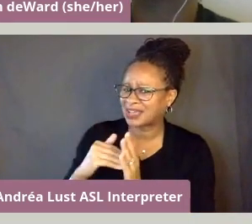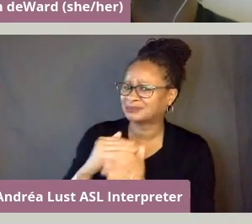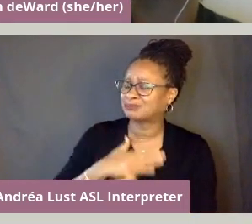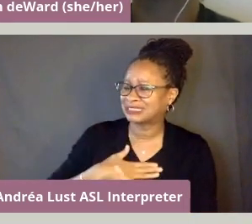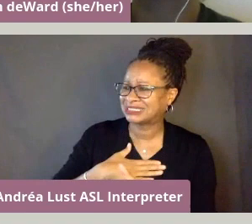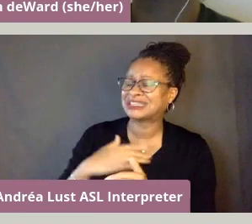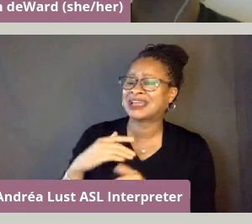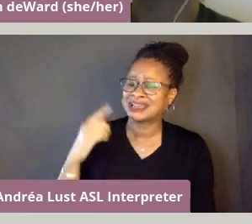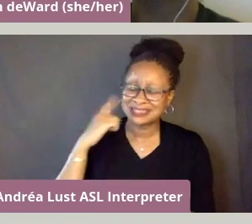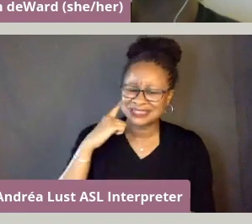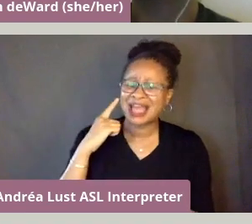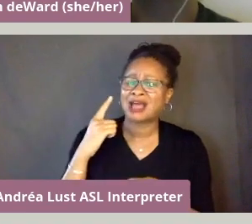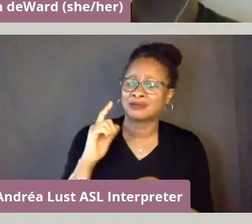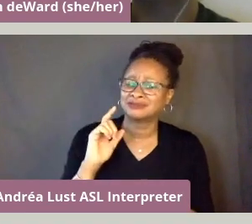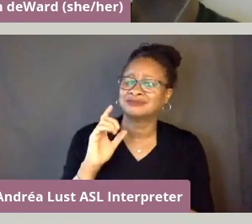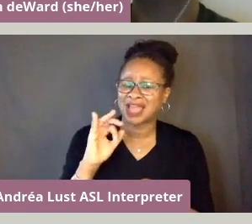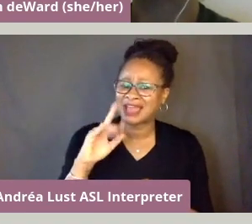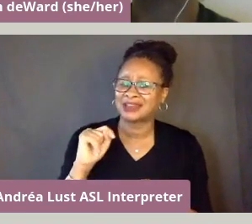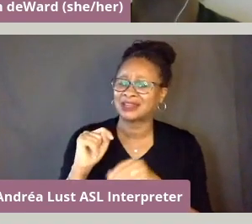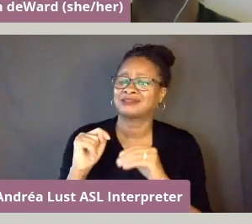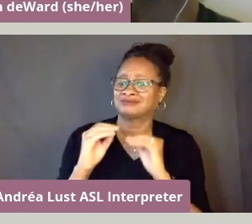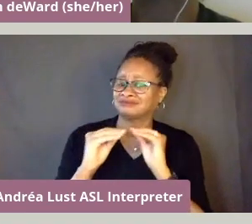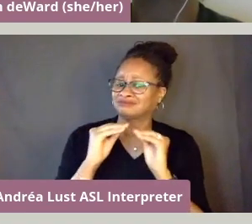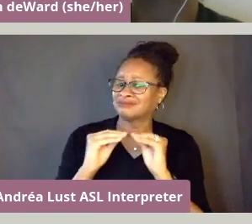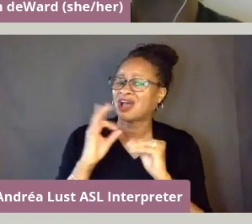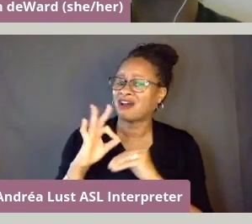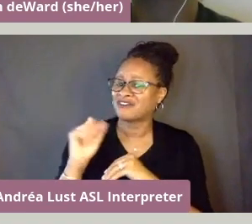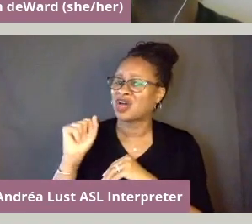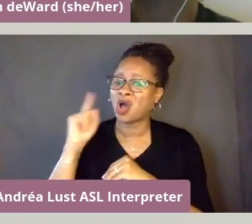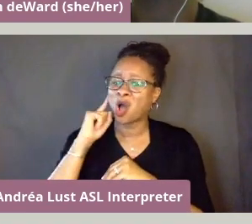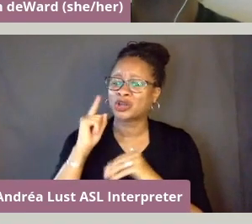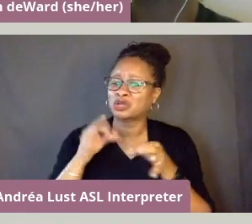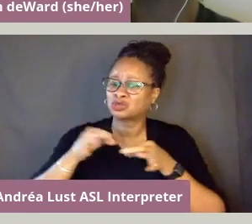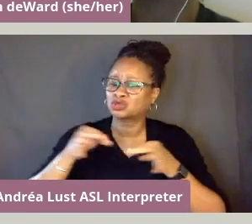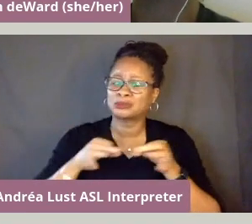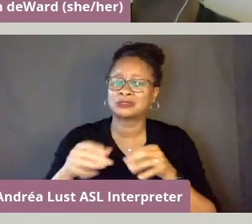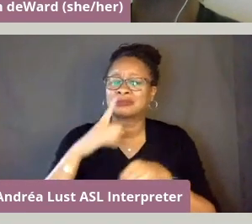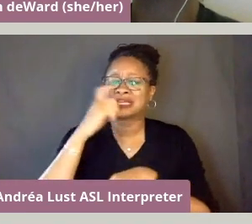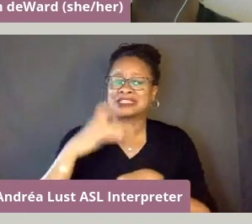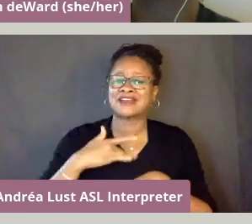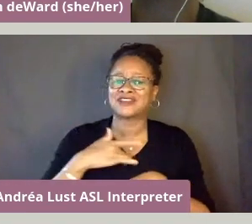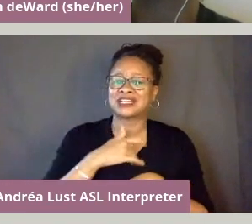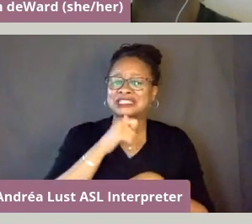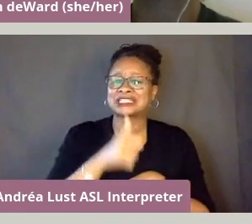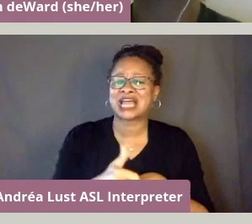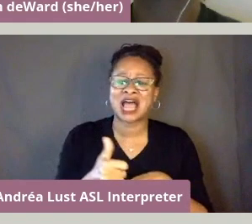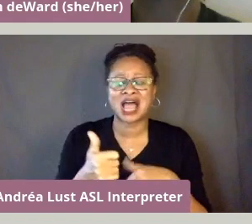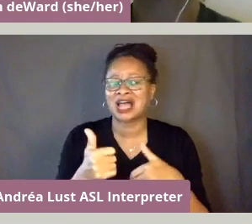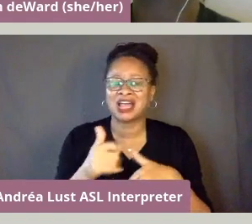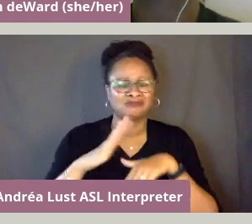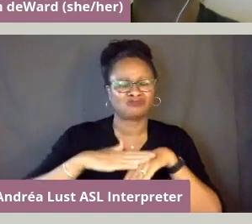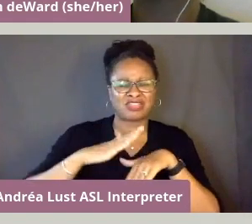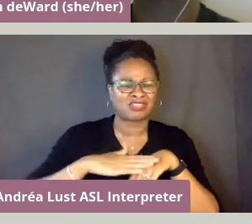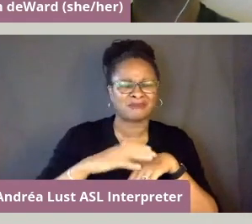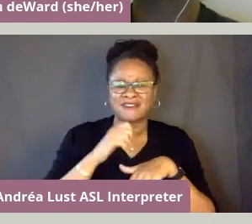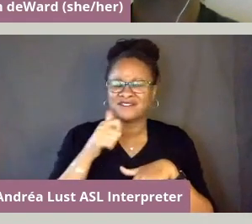edit it on the audio description because I feel like it's just not-- the rhythm just feels off to me.